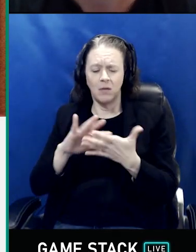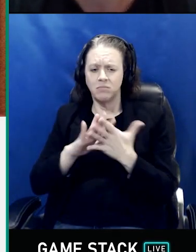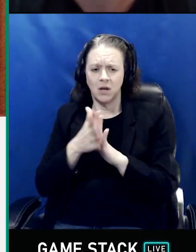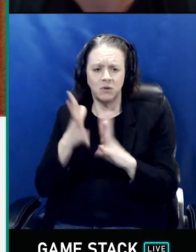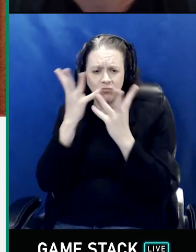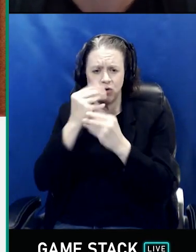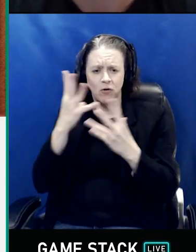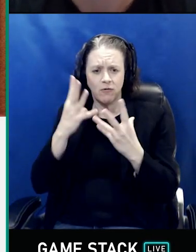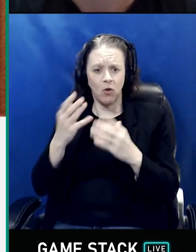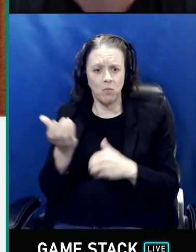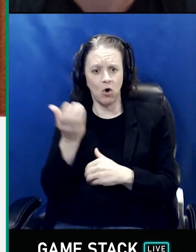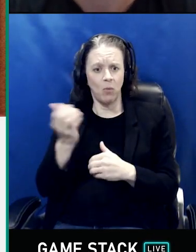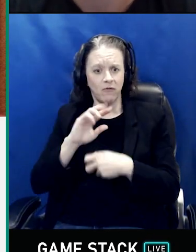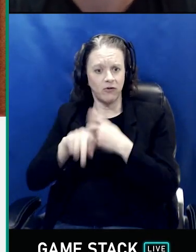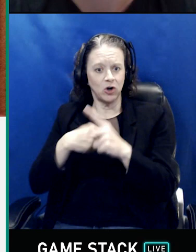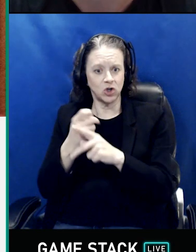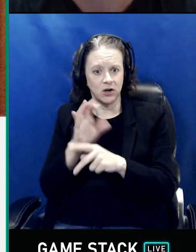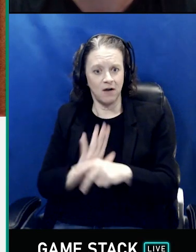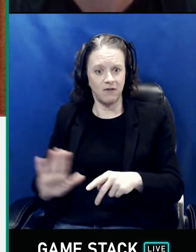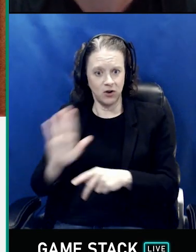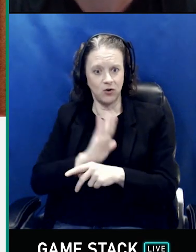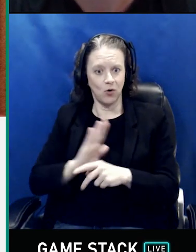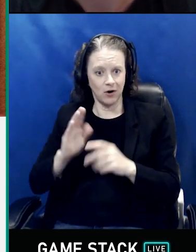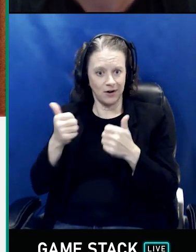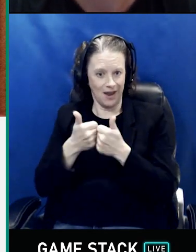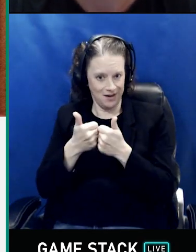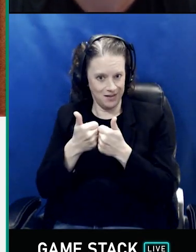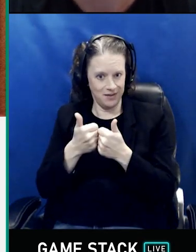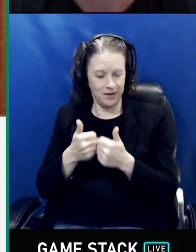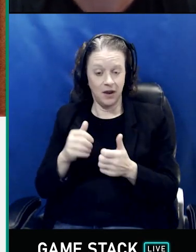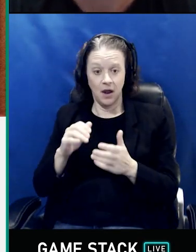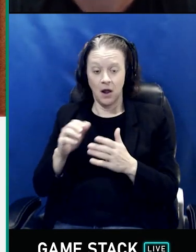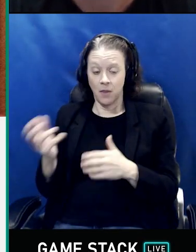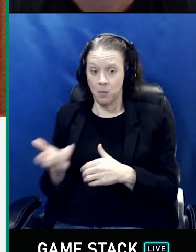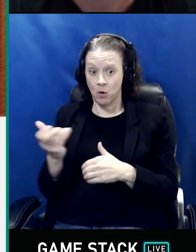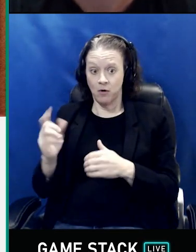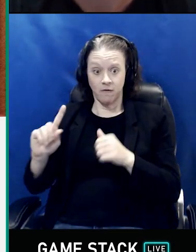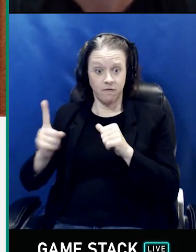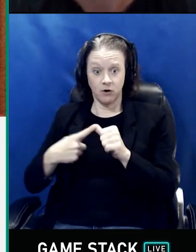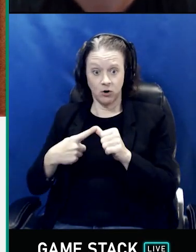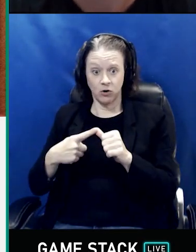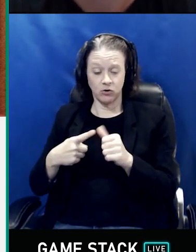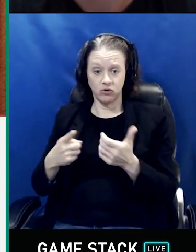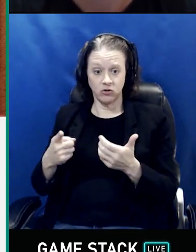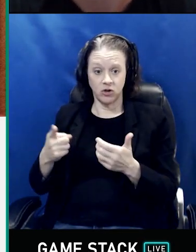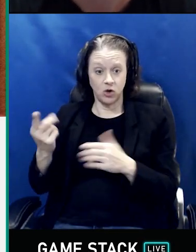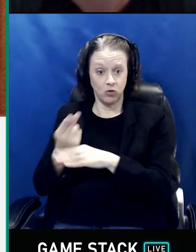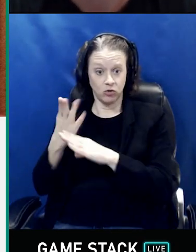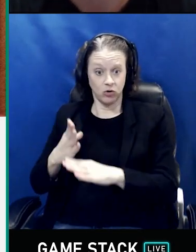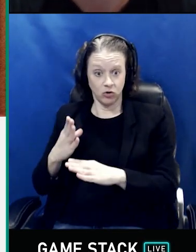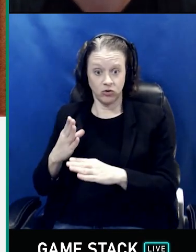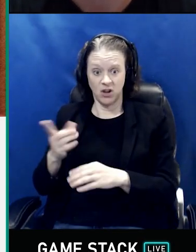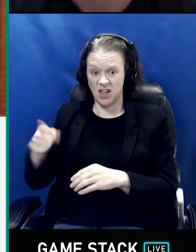These Mobile first and non-Xbox users won't think of the cloud optimized title as anything other than the way